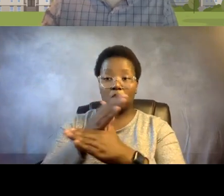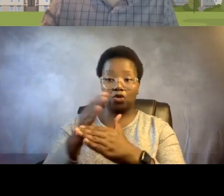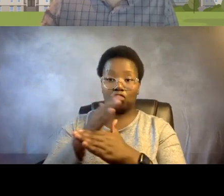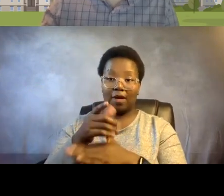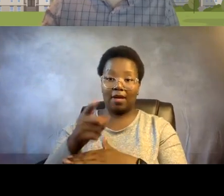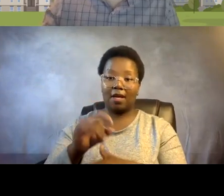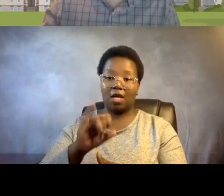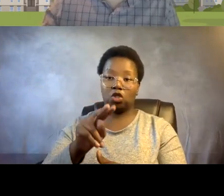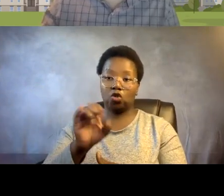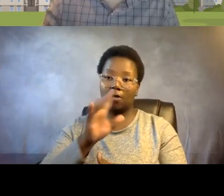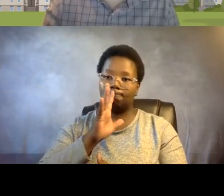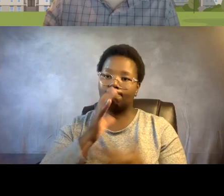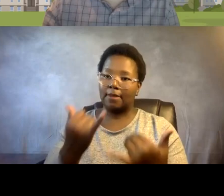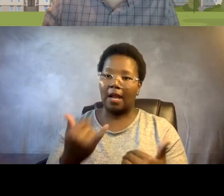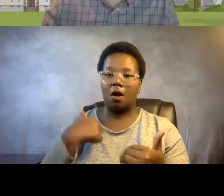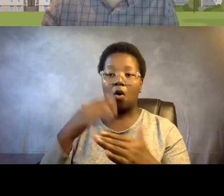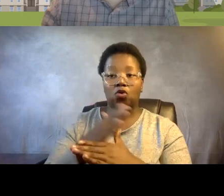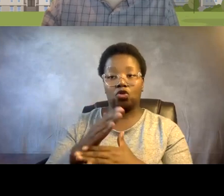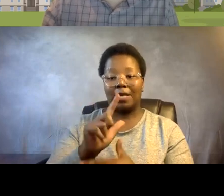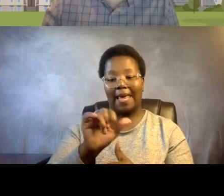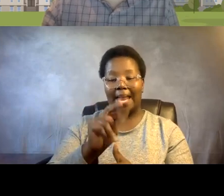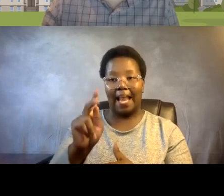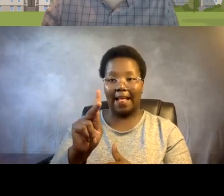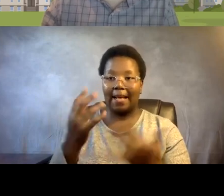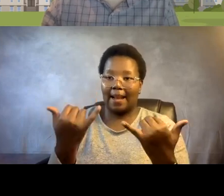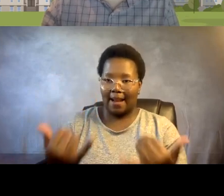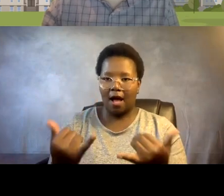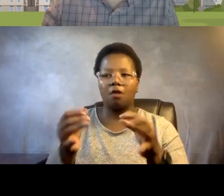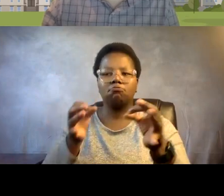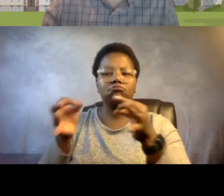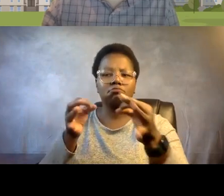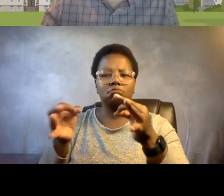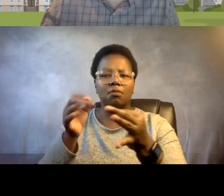but that does contain links to these kind of tutorials and practice areas that Jared